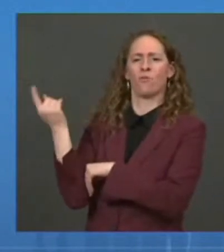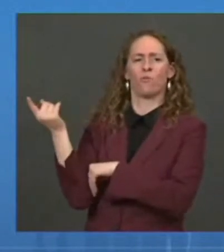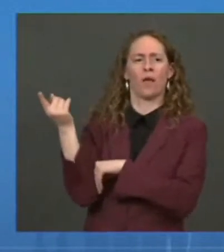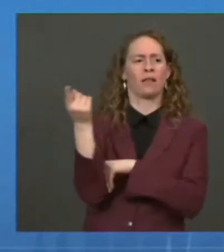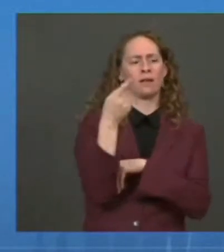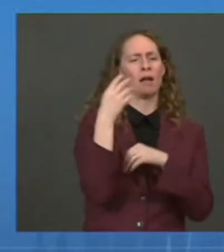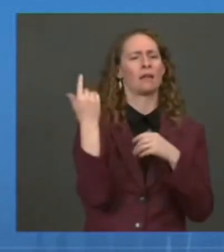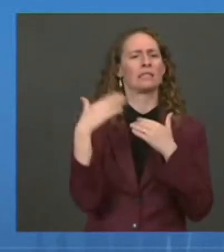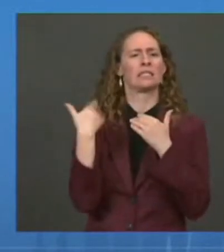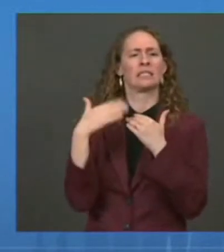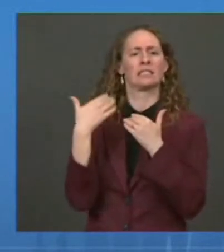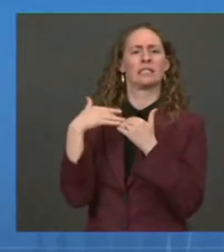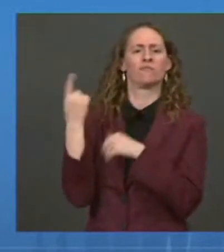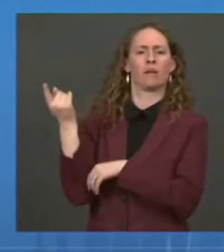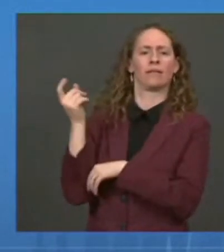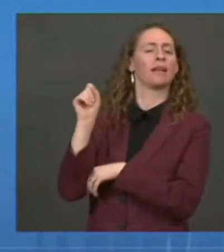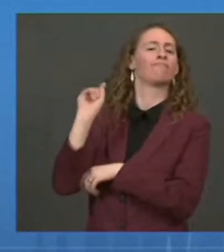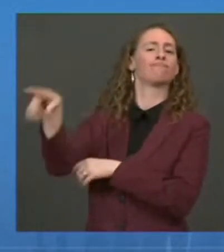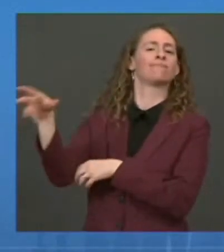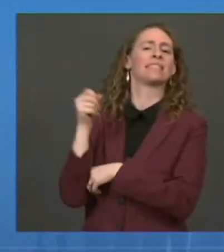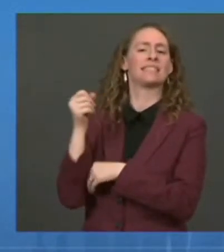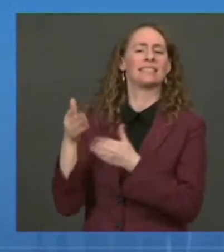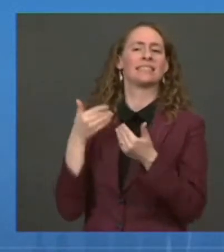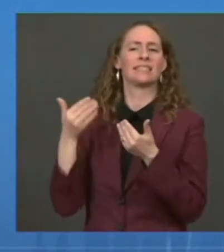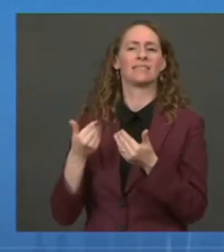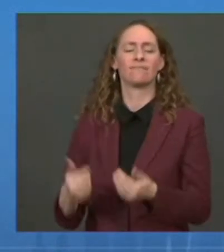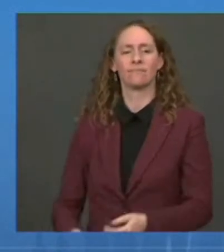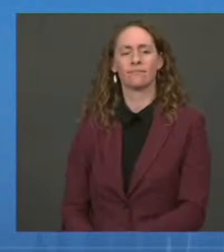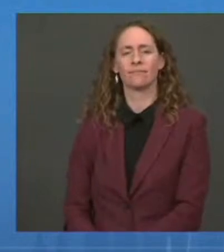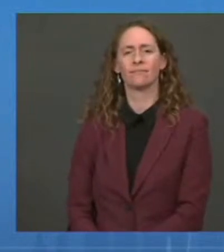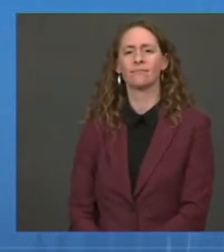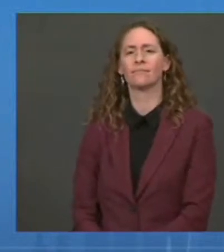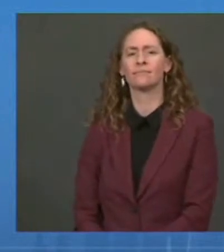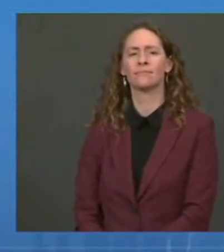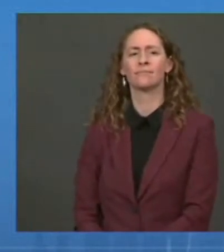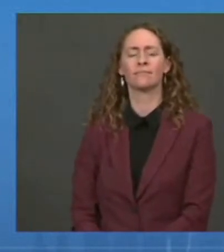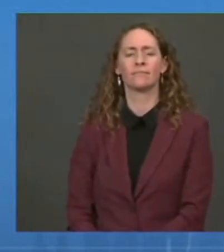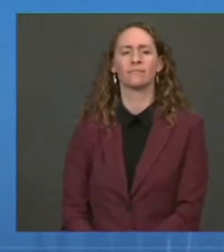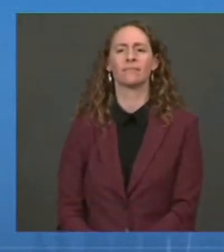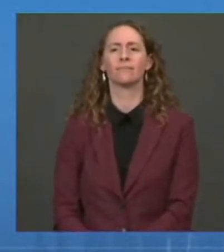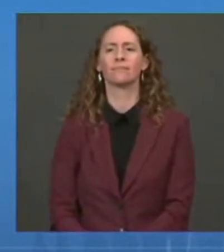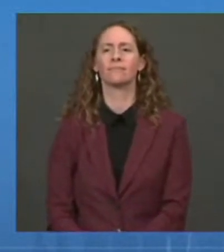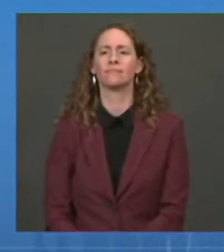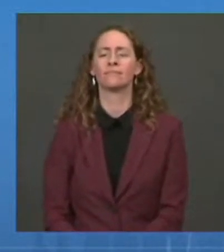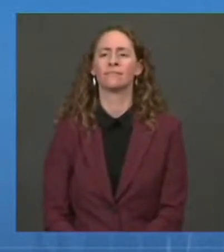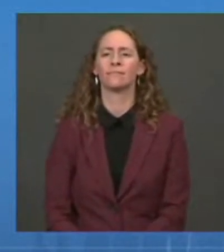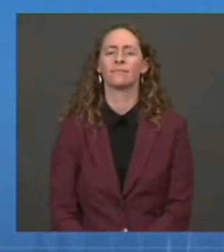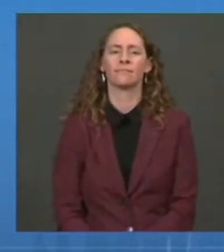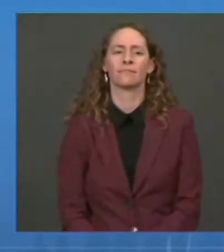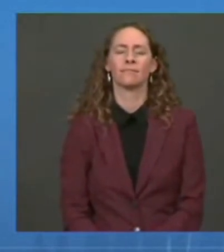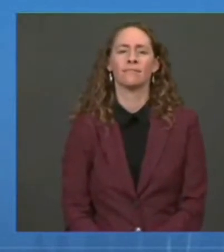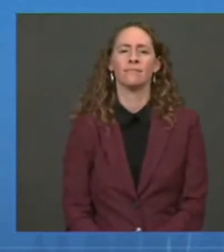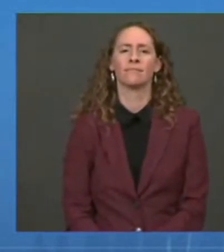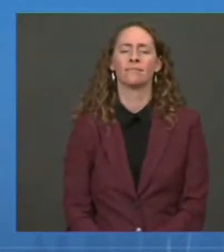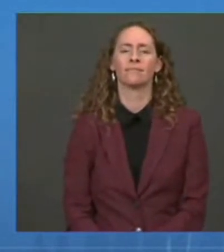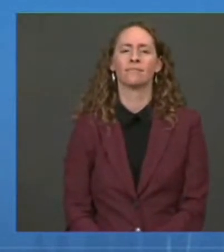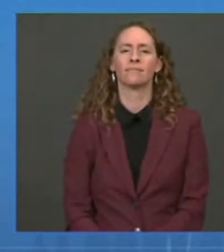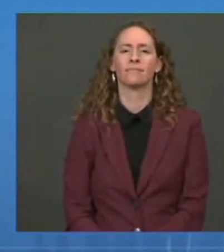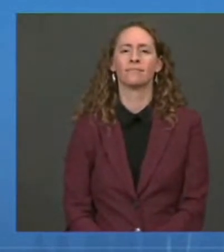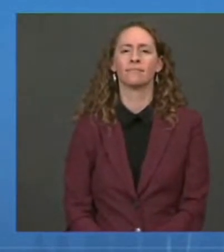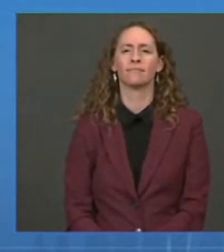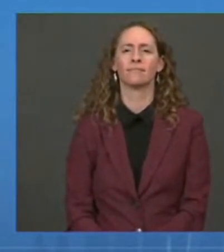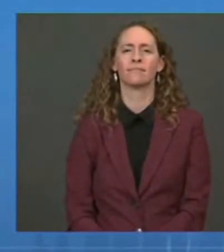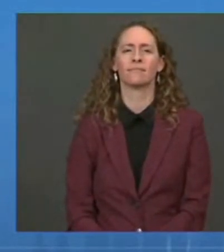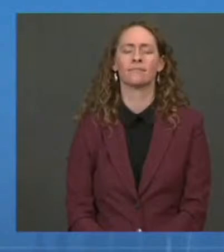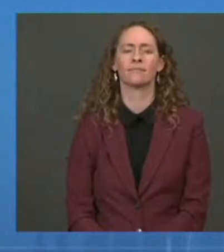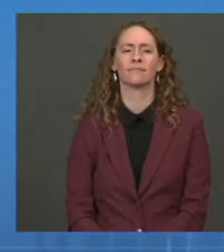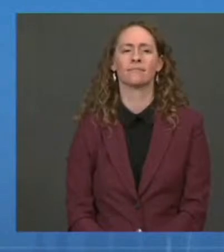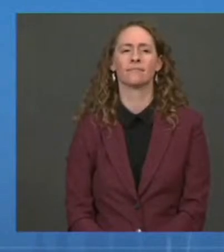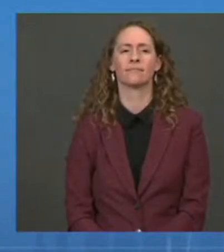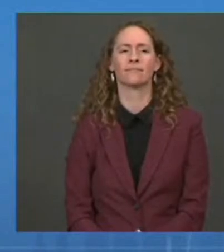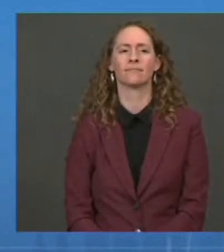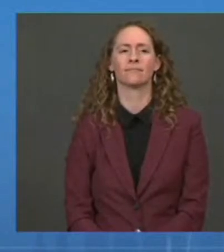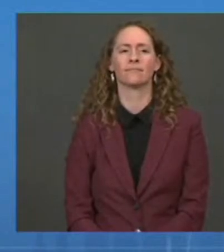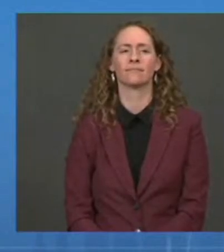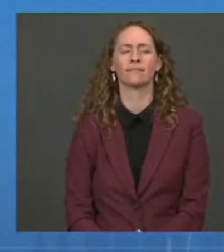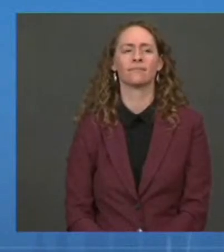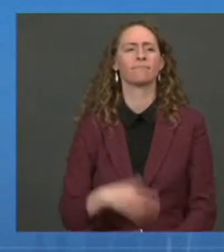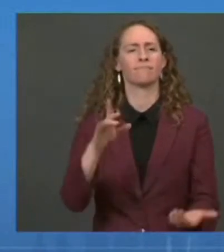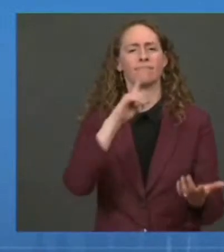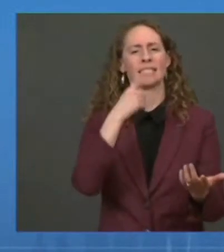AVAILABLE WHEN THEY'RE